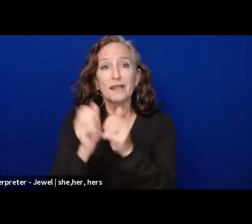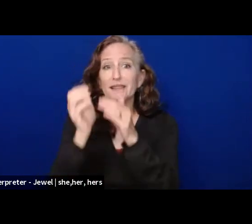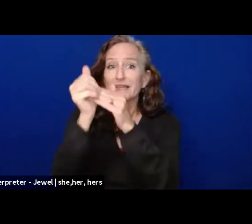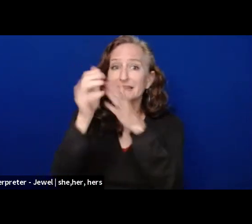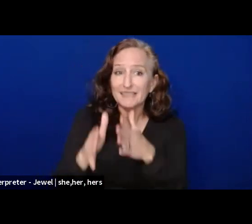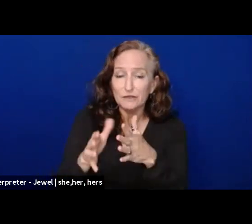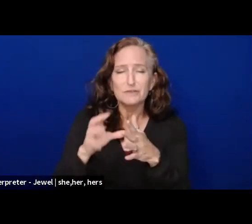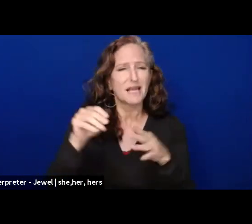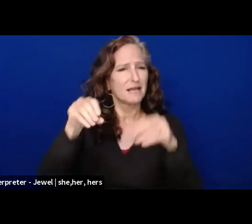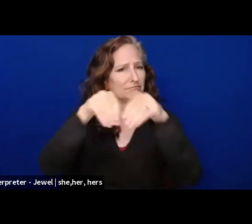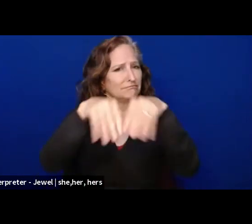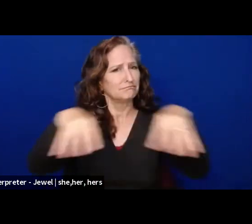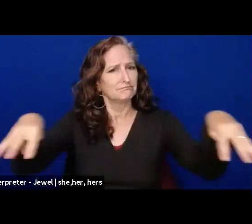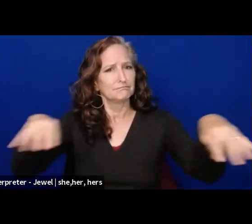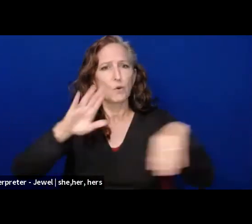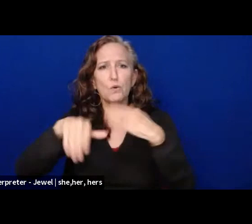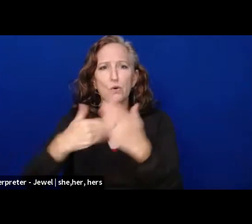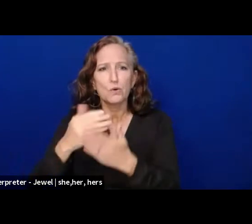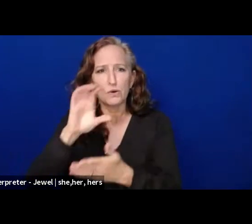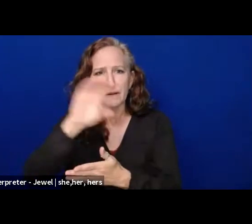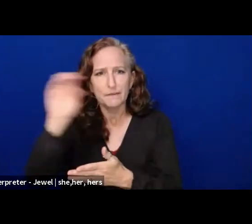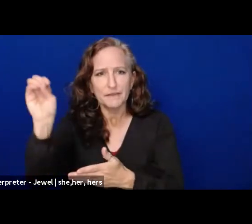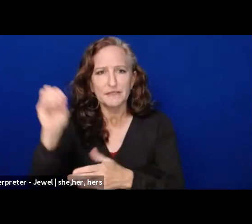Before we go further, I want to recognize